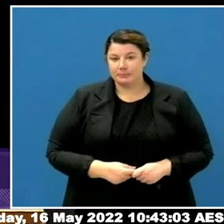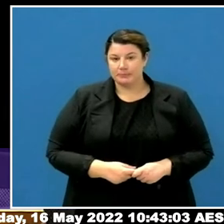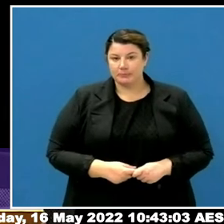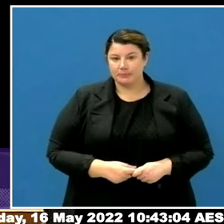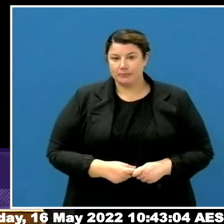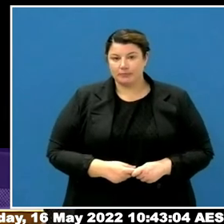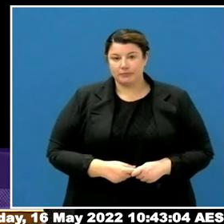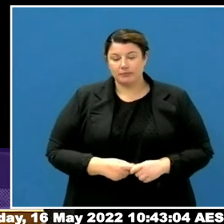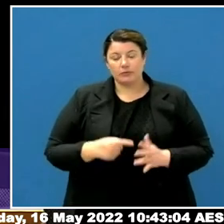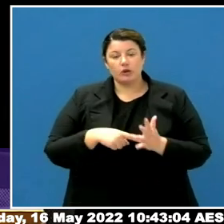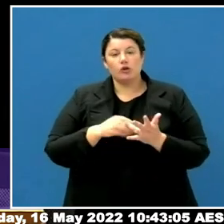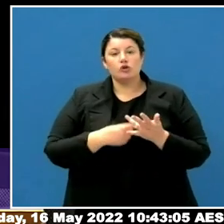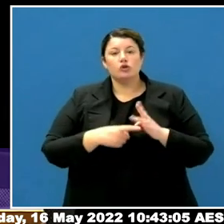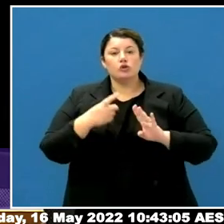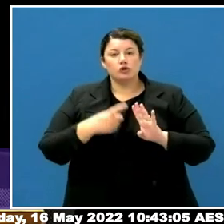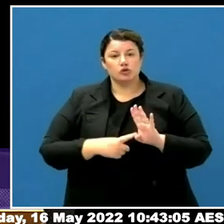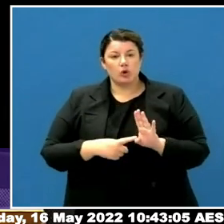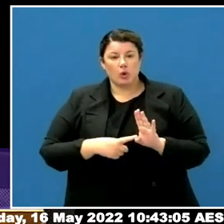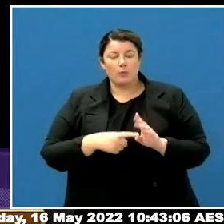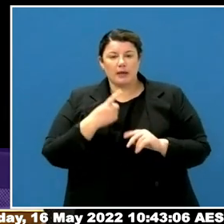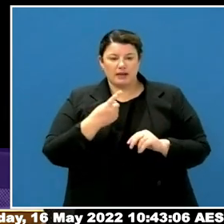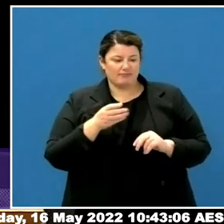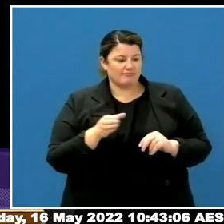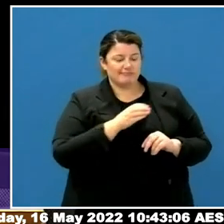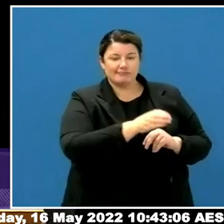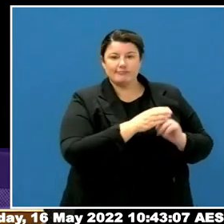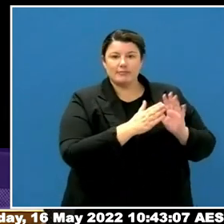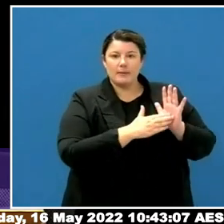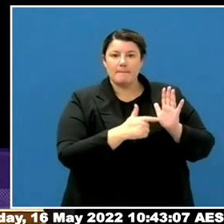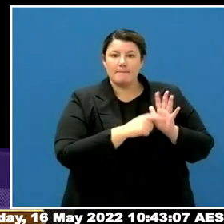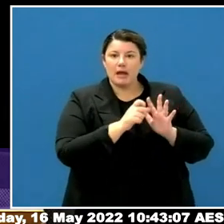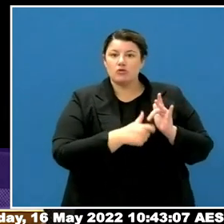Toby was among the participants in Mount Druitt program who were abused by Daniel